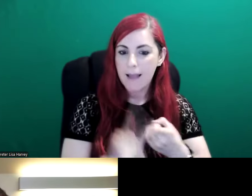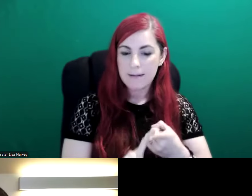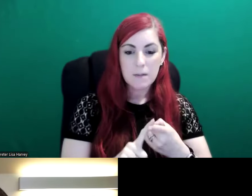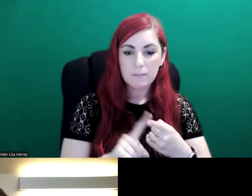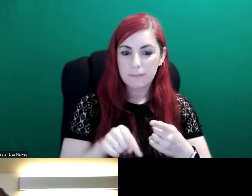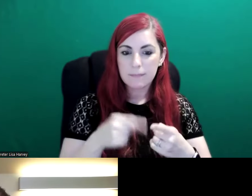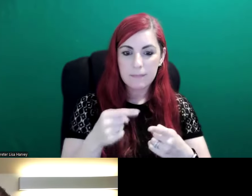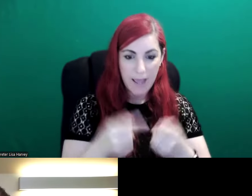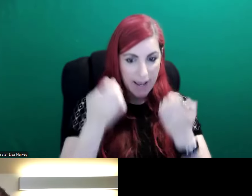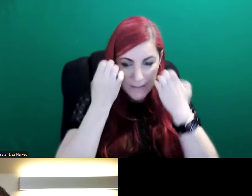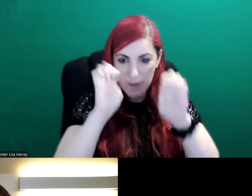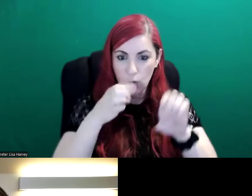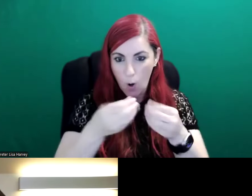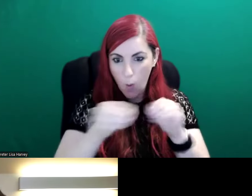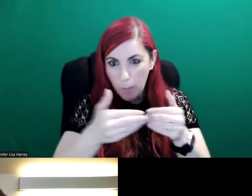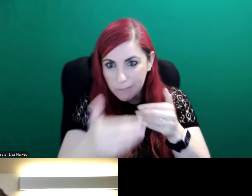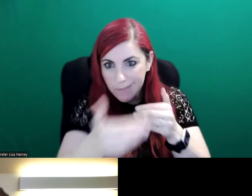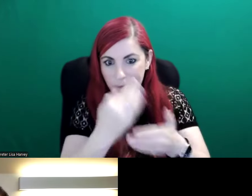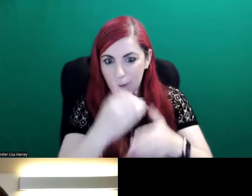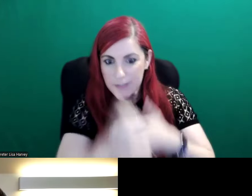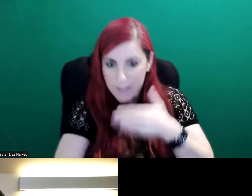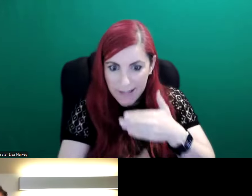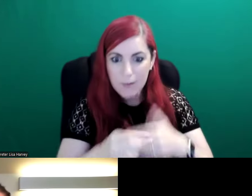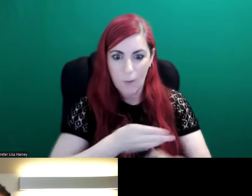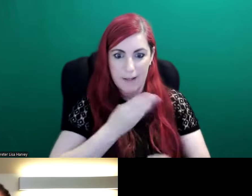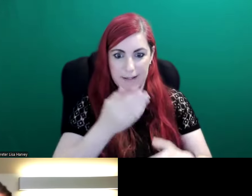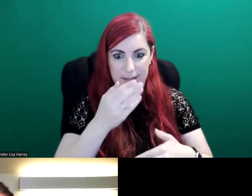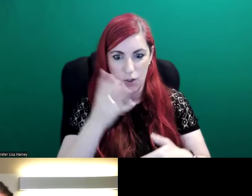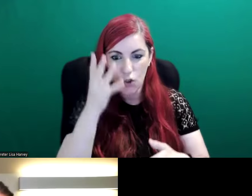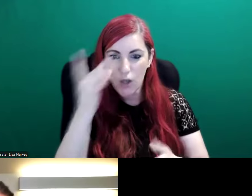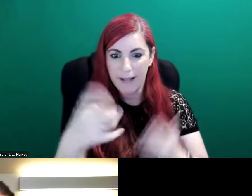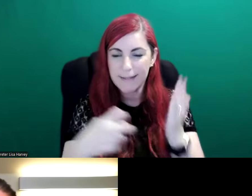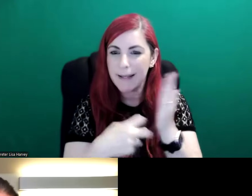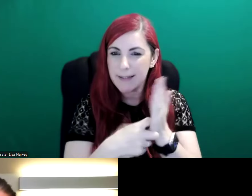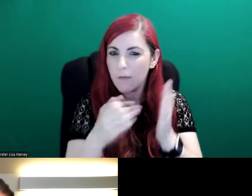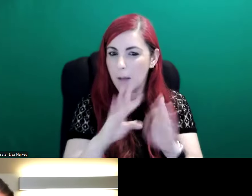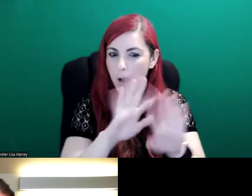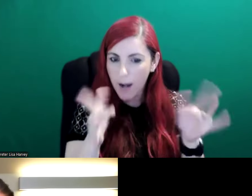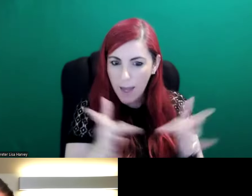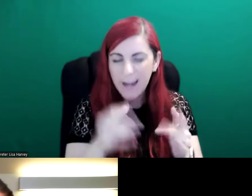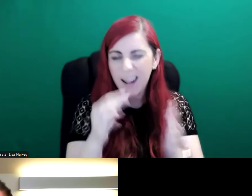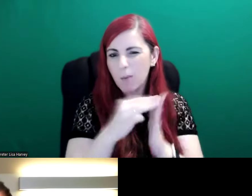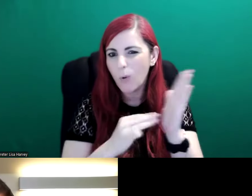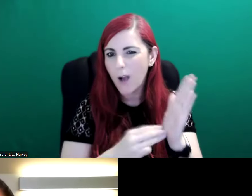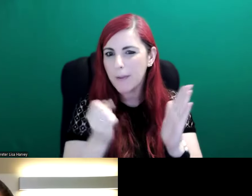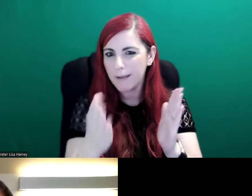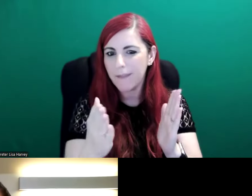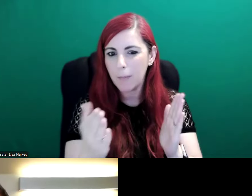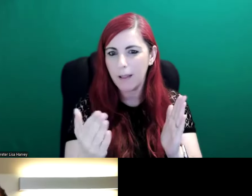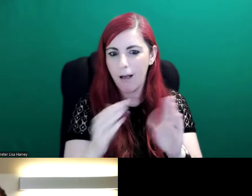exhibition opens in the next couple of days. Tickets are available online information to all our programming is also available on the website. So thank you all for joining